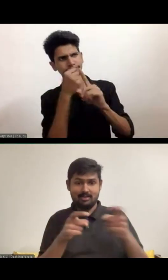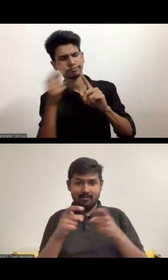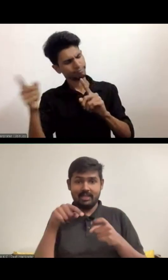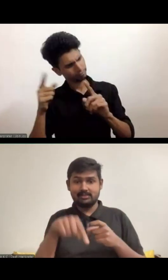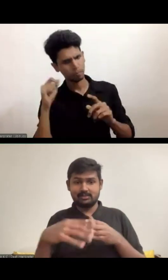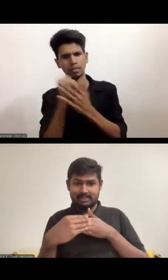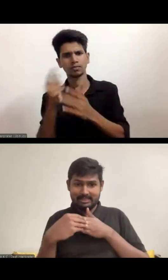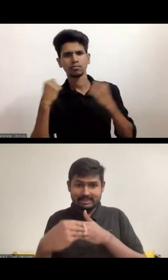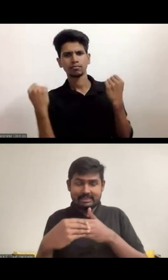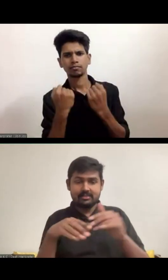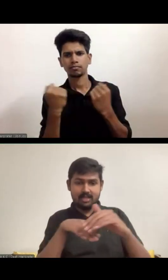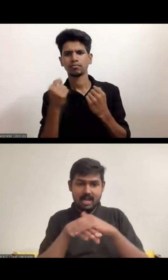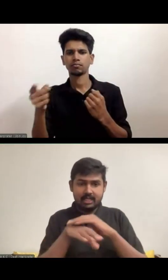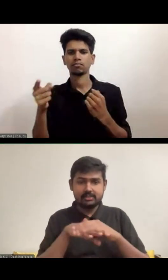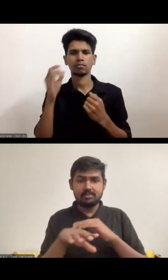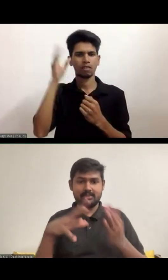This was done in two ways.